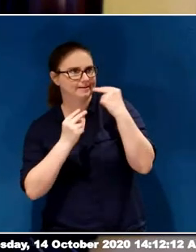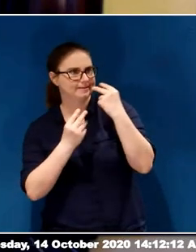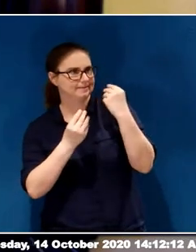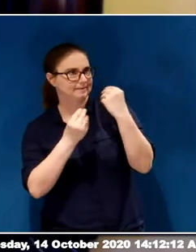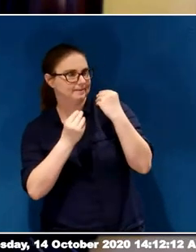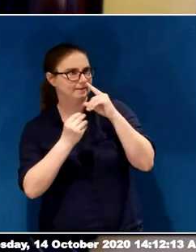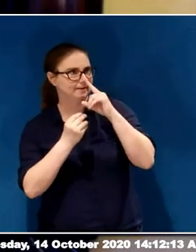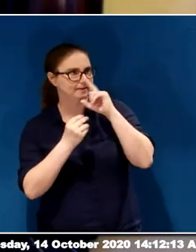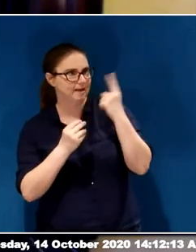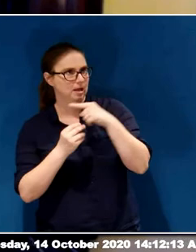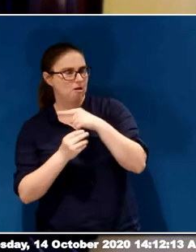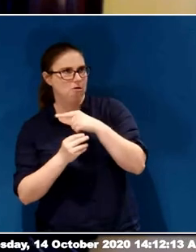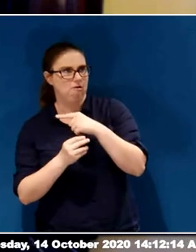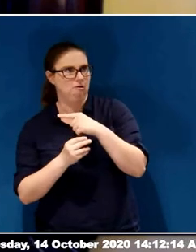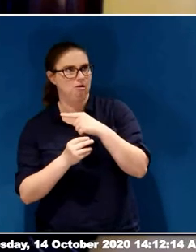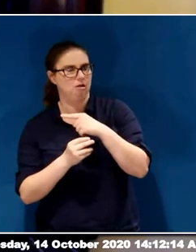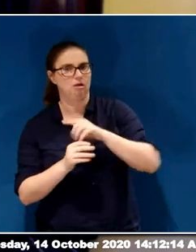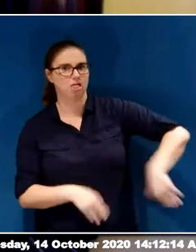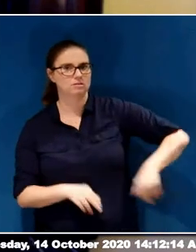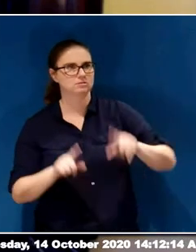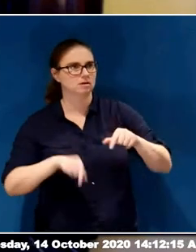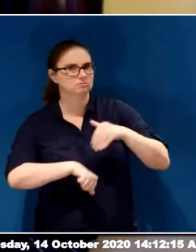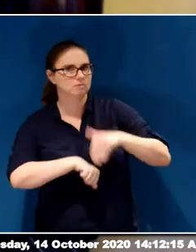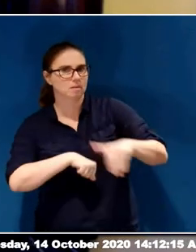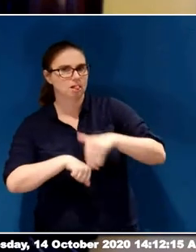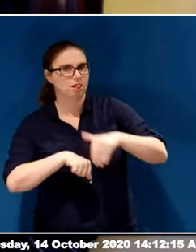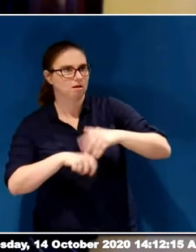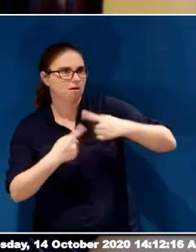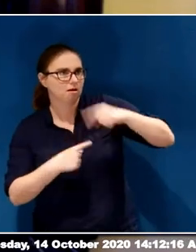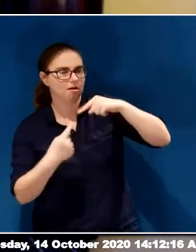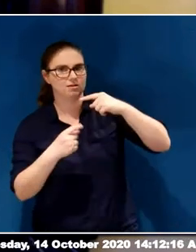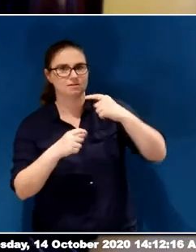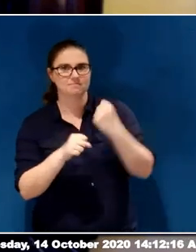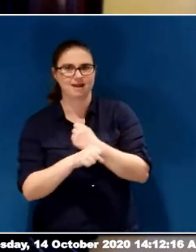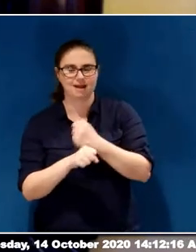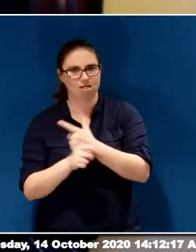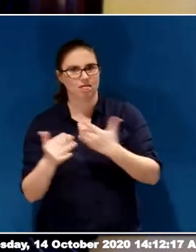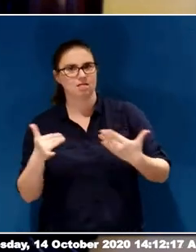disciplinary regime where the core of the problem is in fact reading.